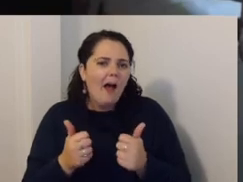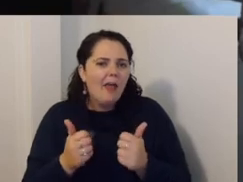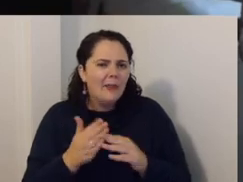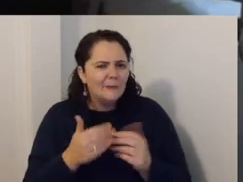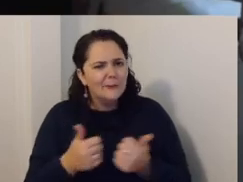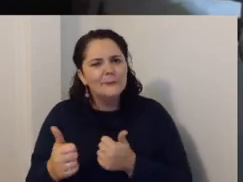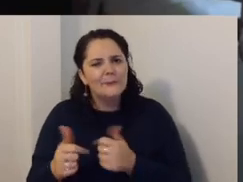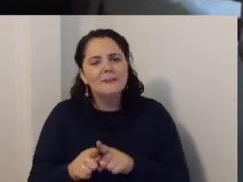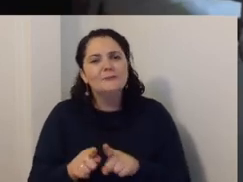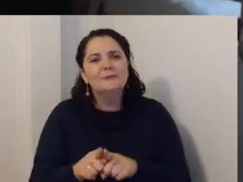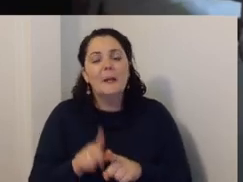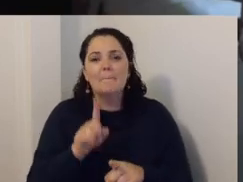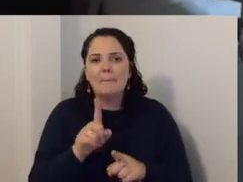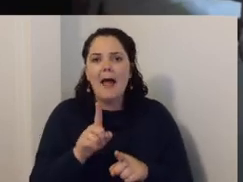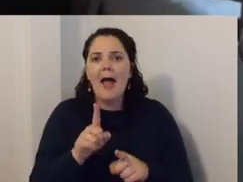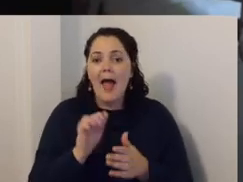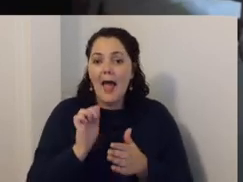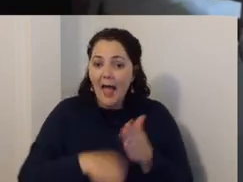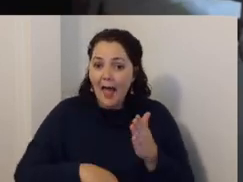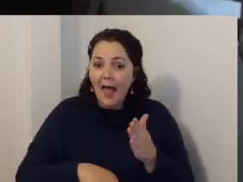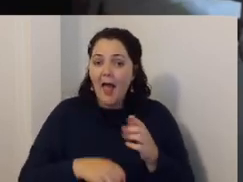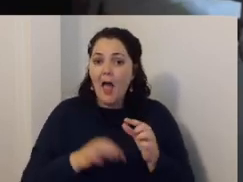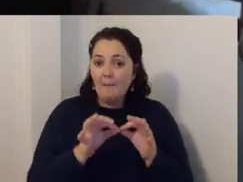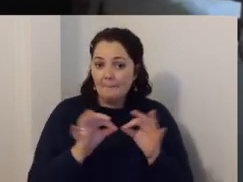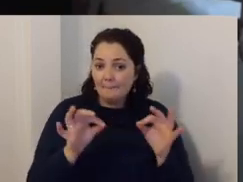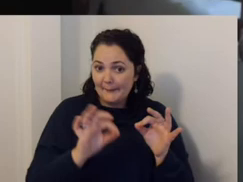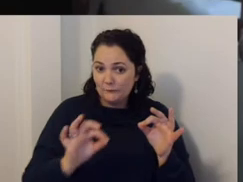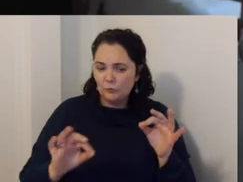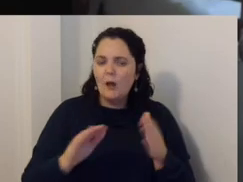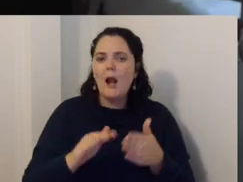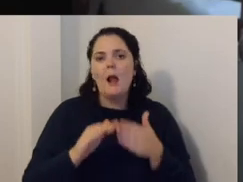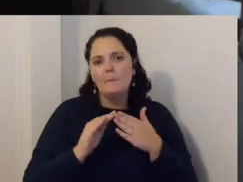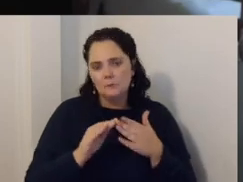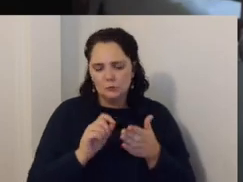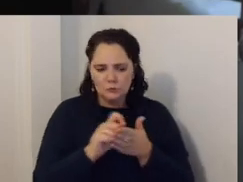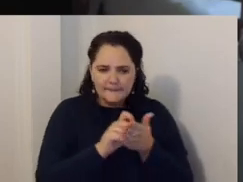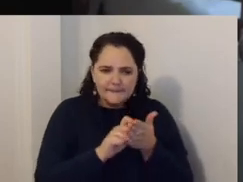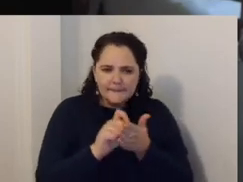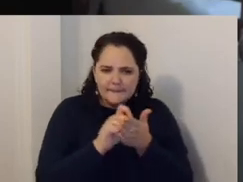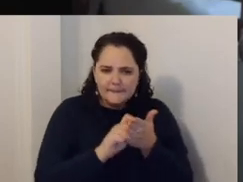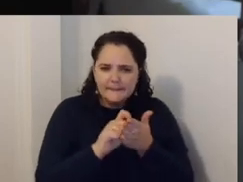really hard pencil that makes that process of doing that initial in sizing of the paper easier